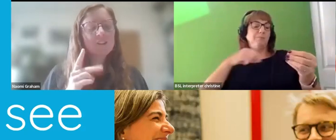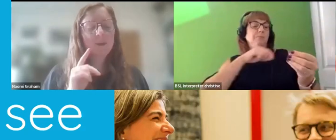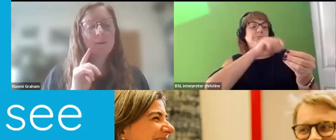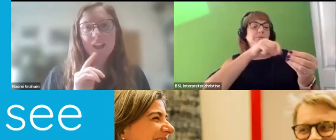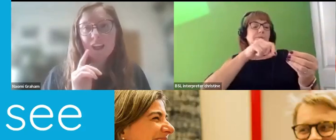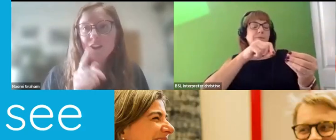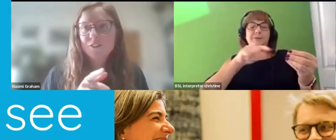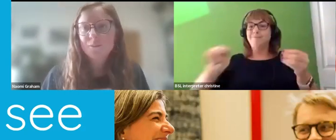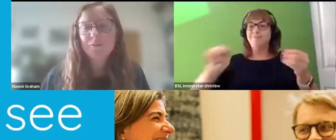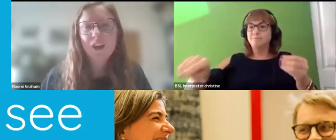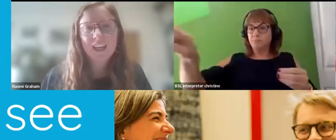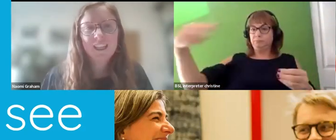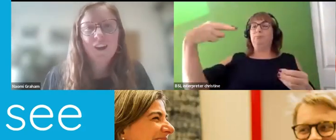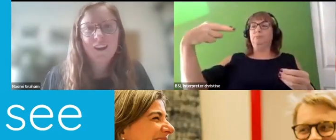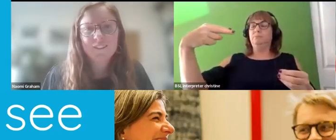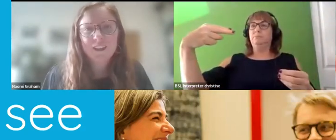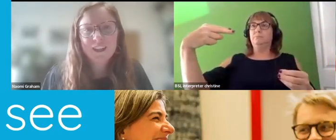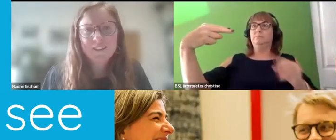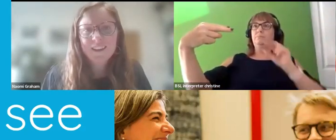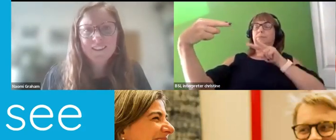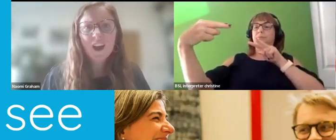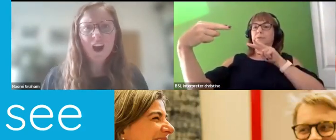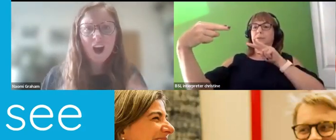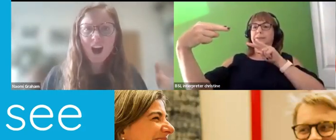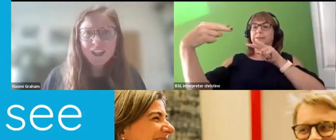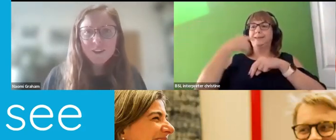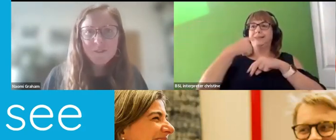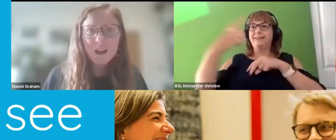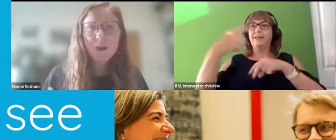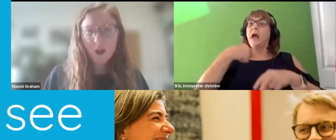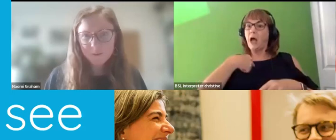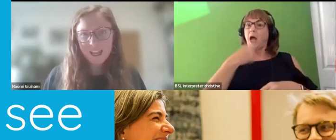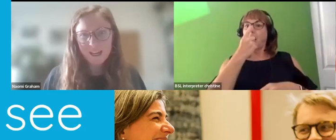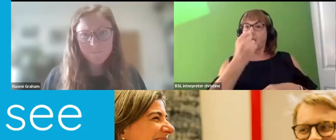he looked up at me and he looked at me right in the eyes, and he said "I can write my own name".